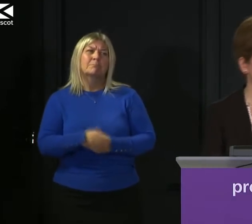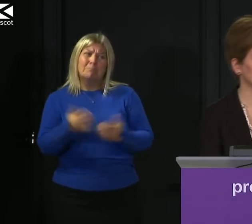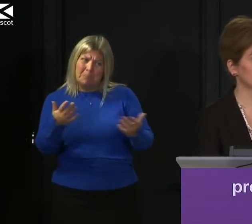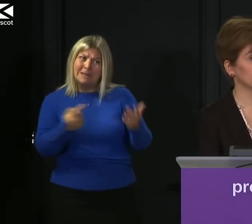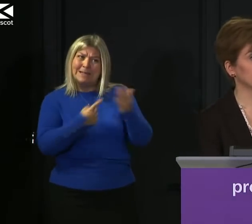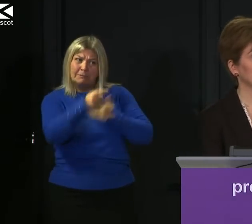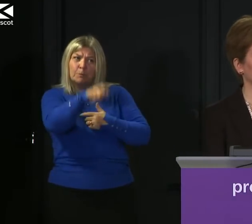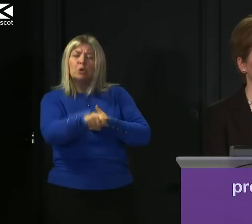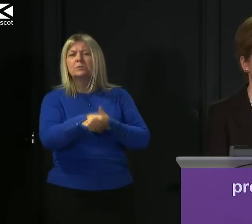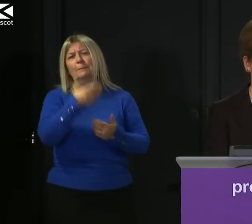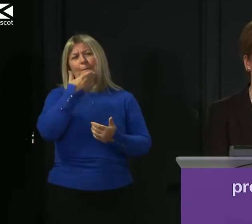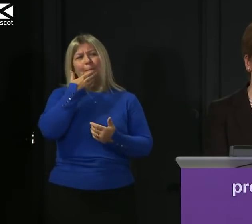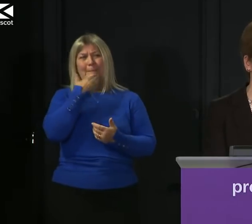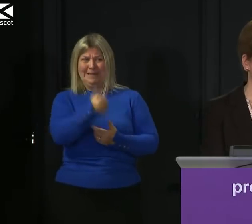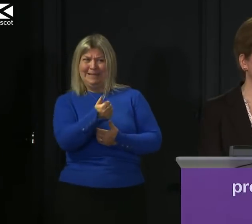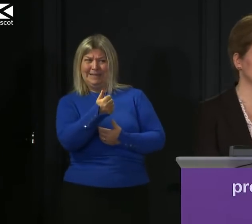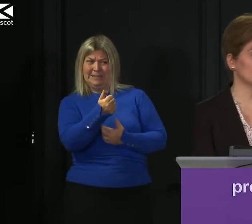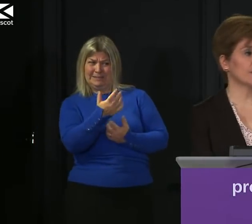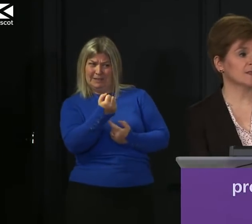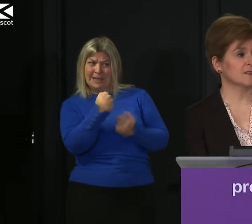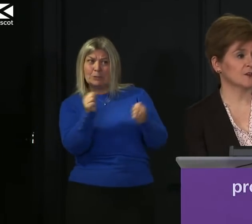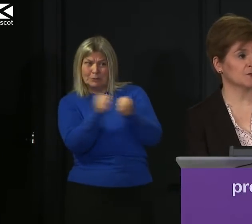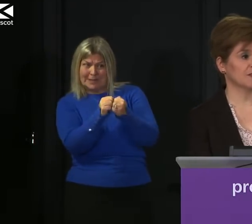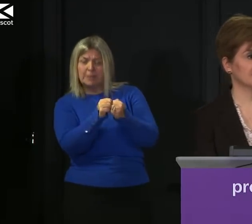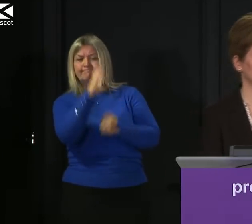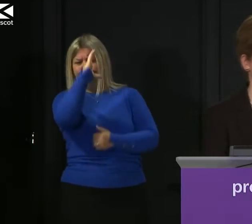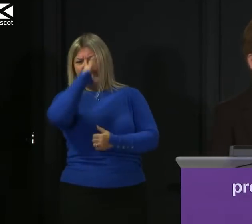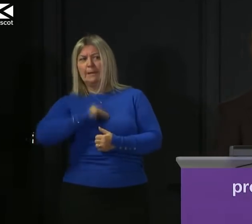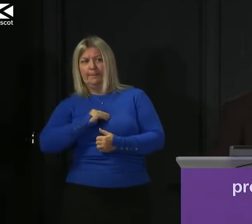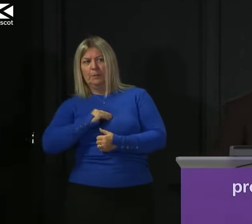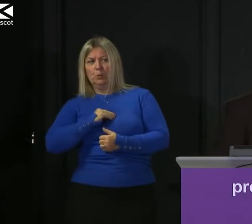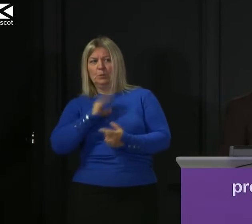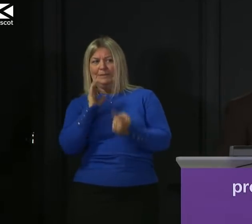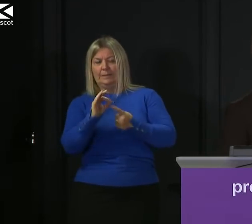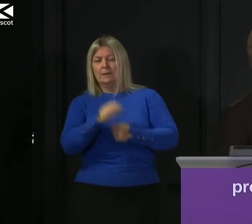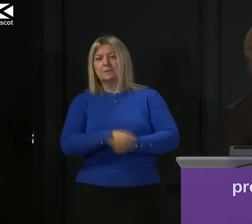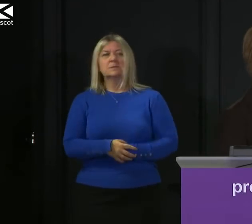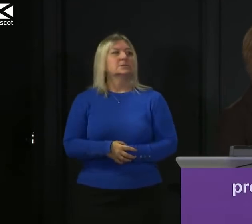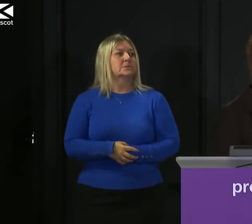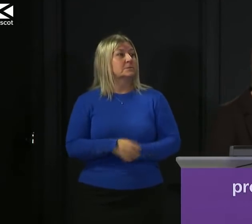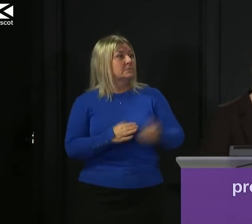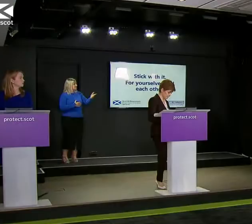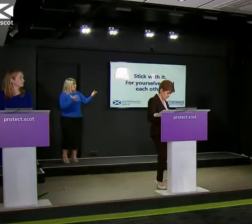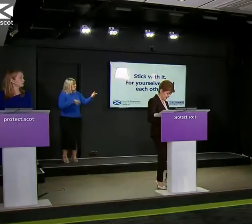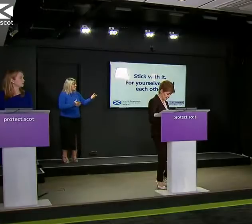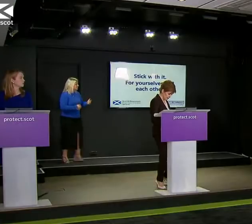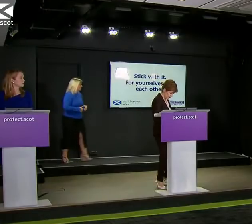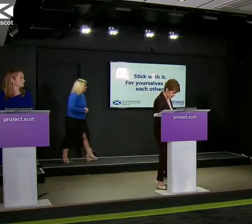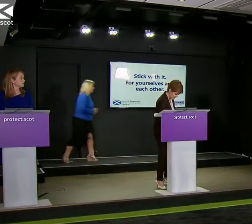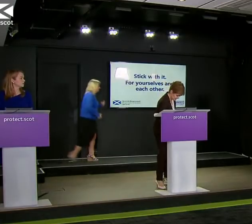case, I'd be not just happy but very willing to look into the individual circumstances of that. I don't know if you want to say more about turnaround times?